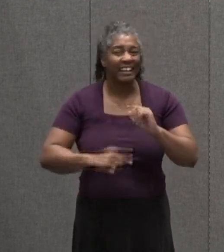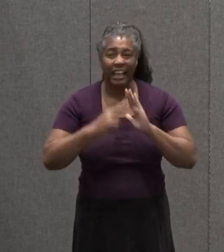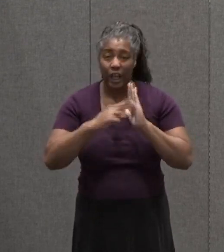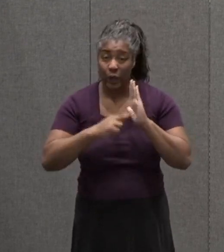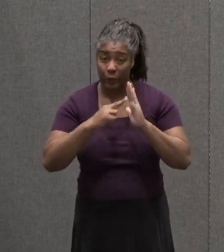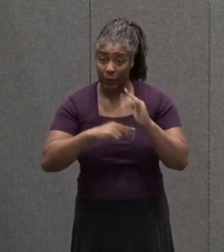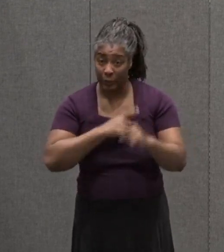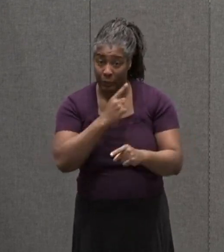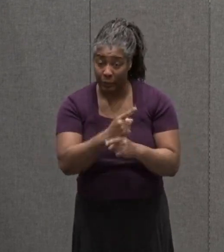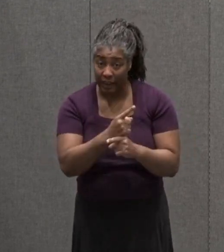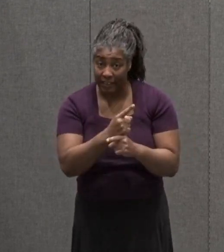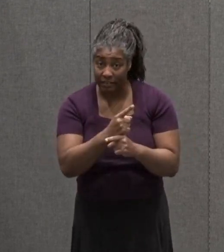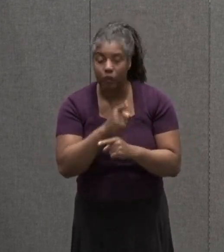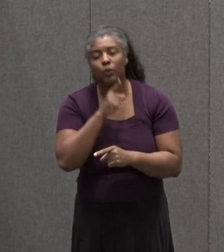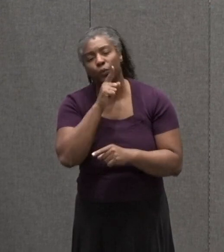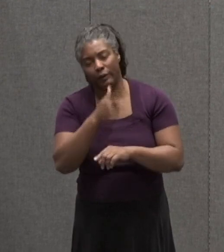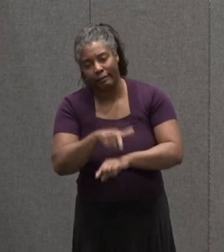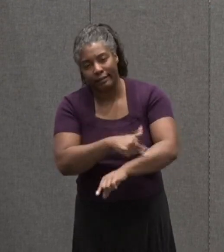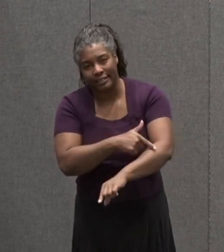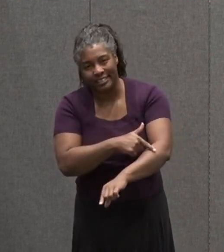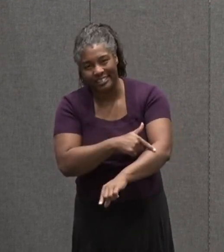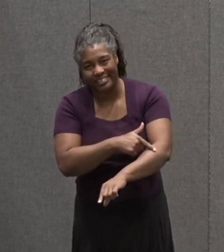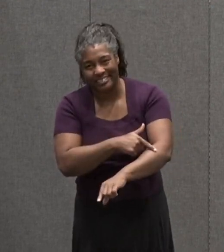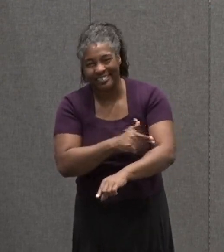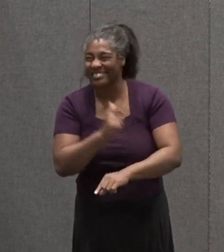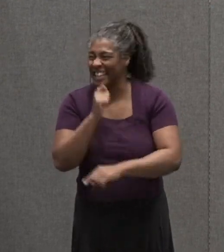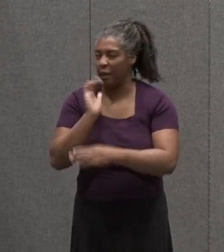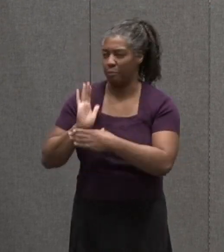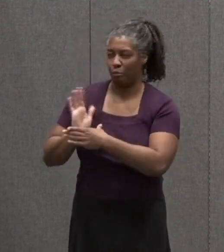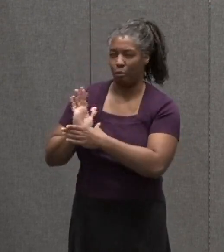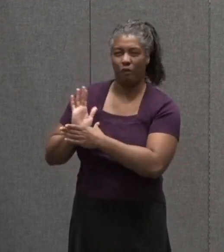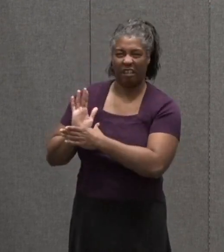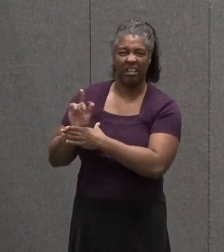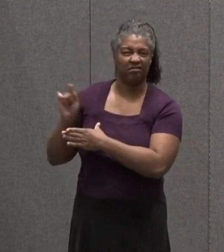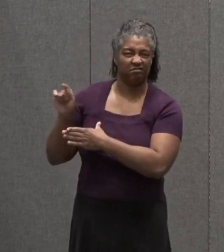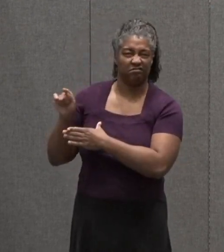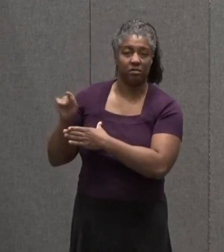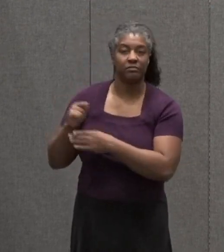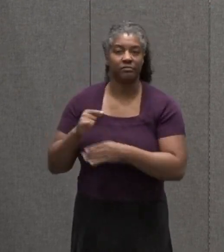Real lizards anyway, not the ones on the movies. And I don't think they can do math.